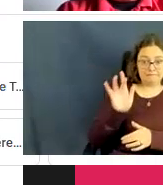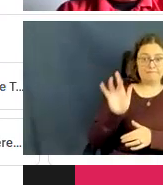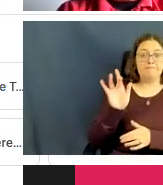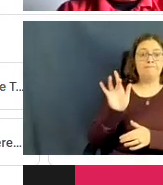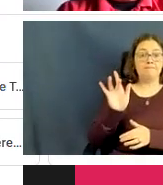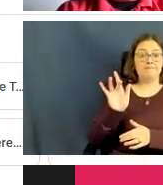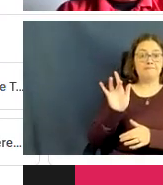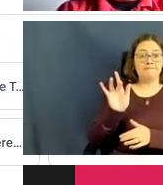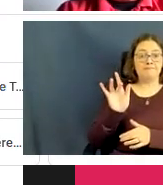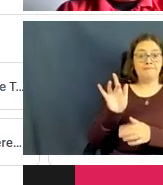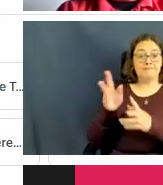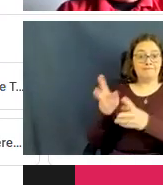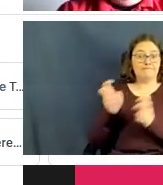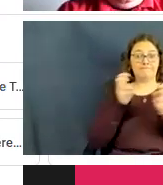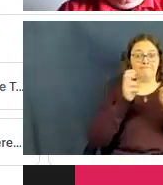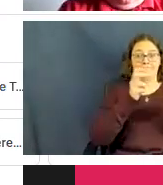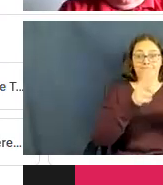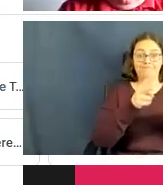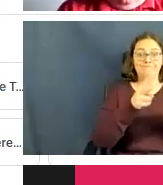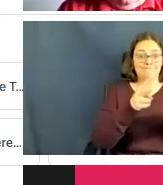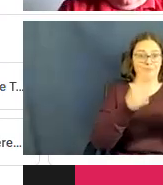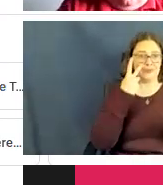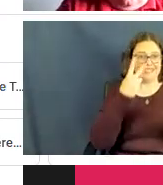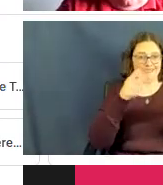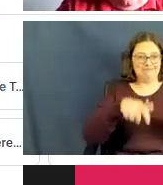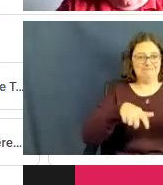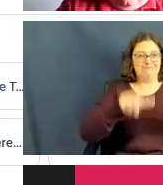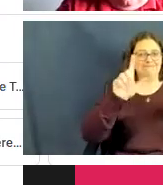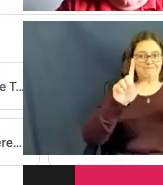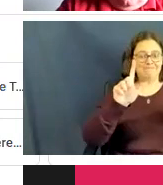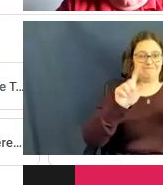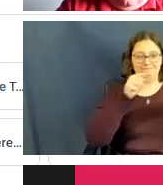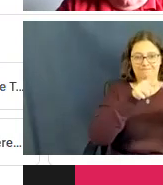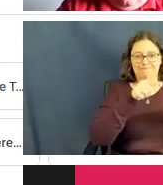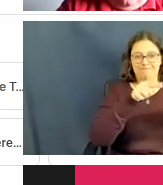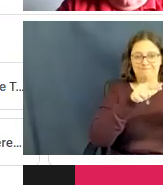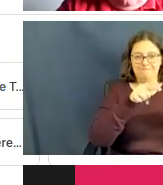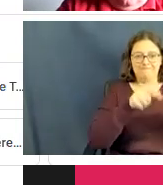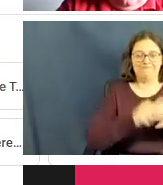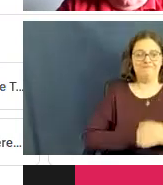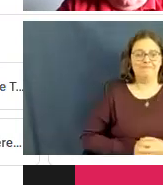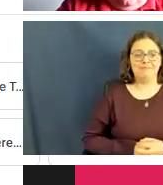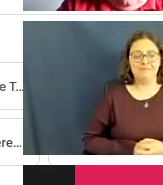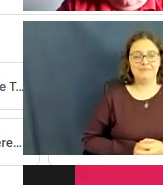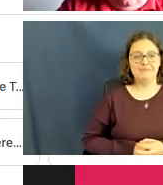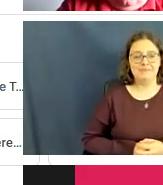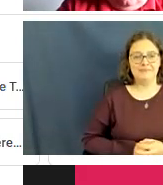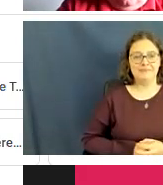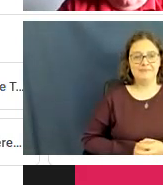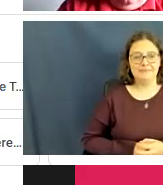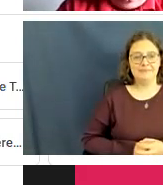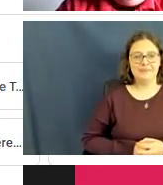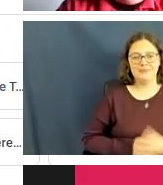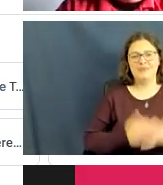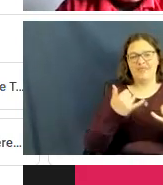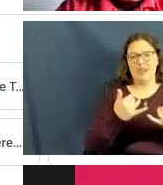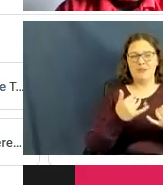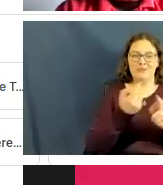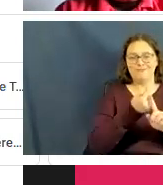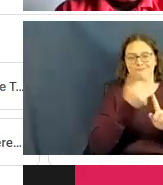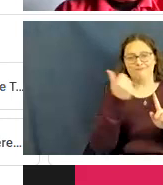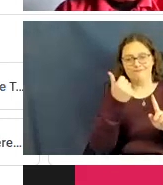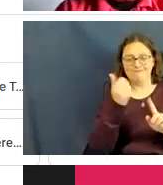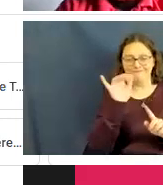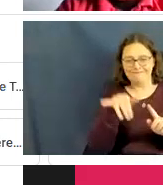portfolio, they can edit the portfolio, can help you with the portfolio.